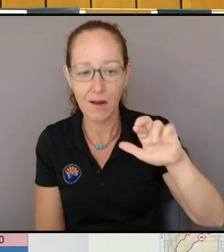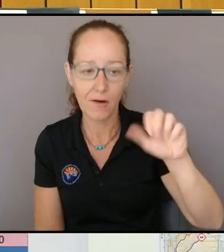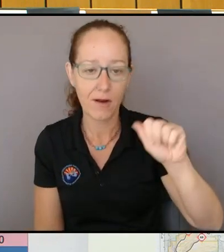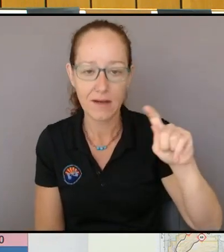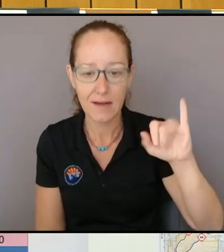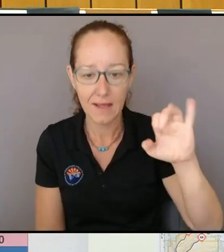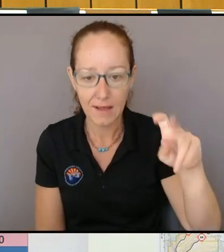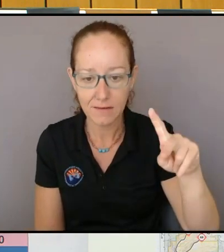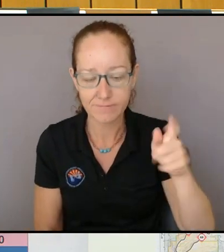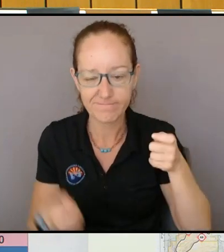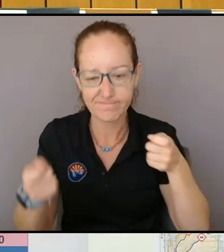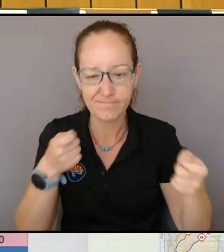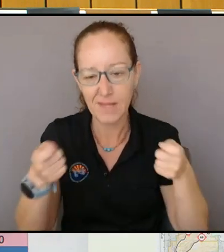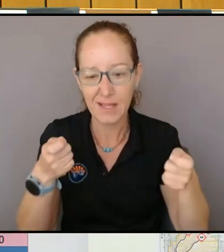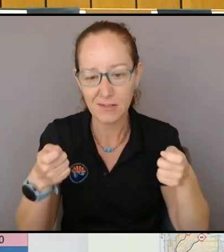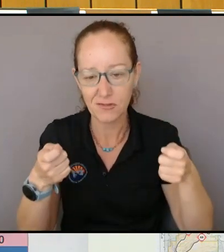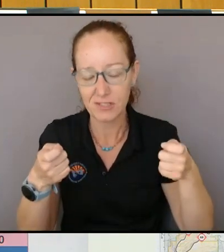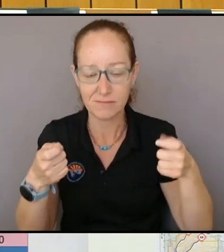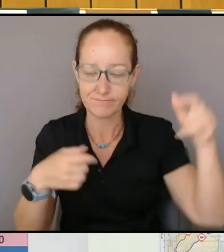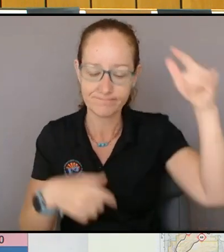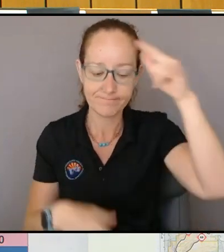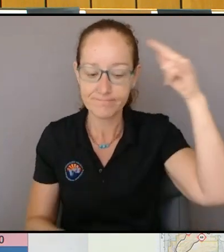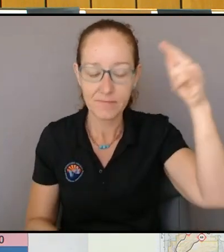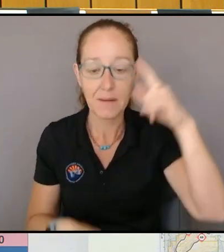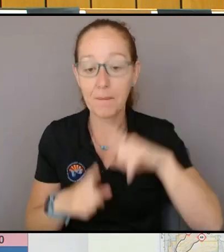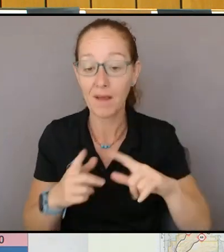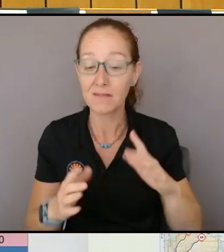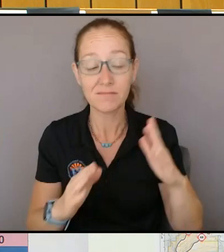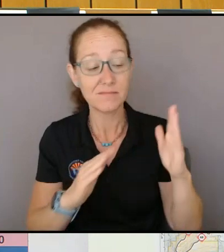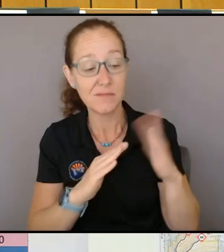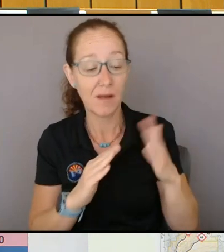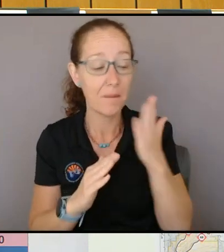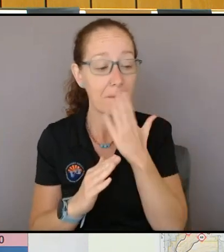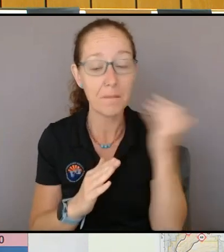last night due to that mechanical issue. So, the